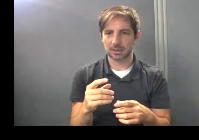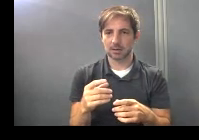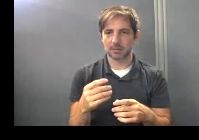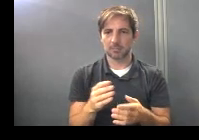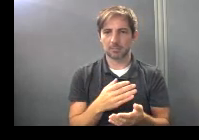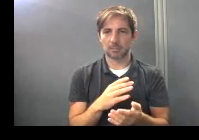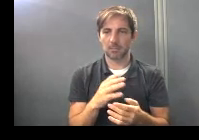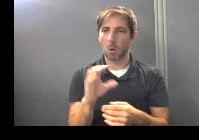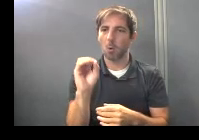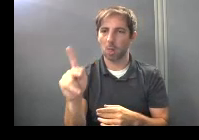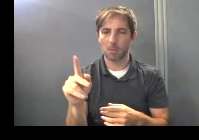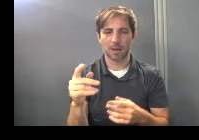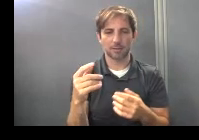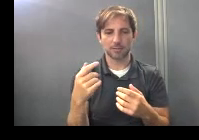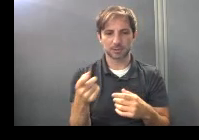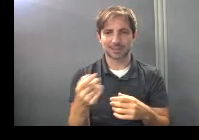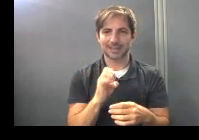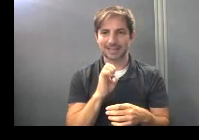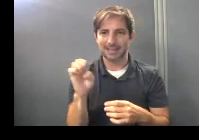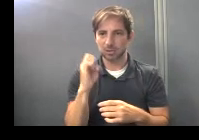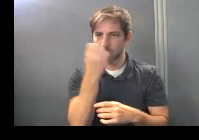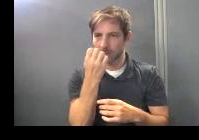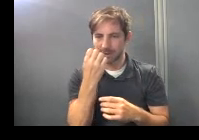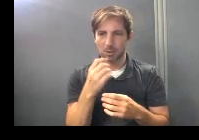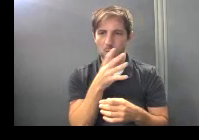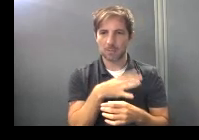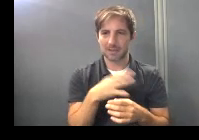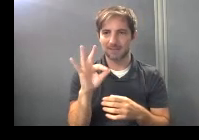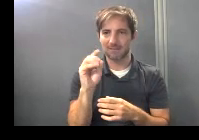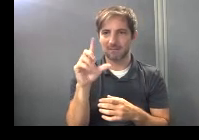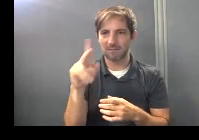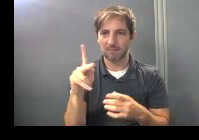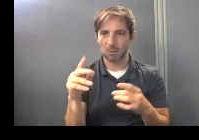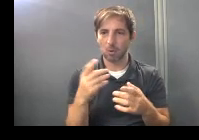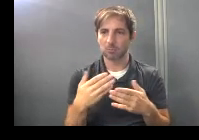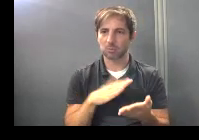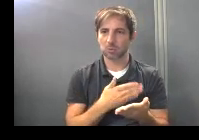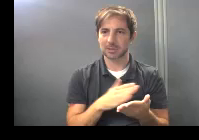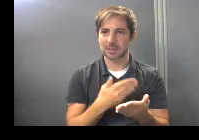OF THE EASTERN EUROPEAN MUSICIAN FOLK ENSEMBLE AND PLAYS IN THE COMMUNITY BAND.